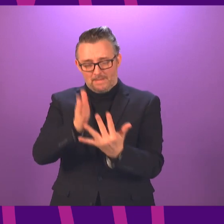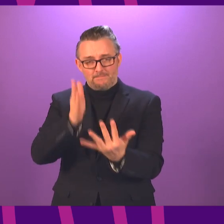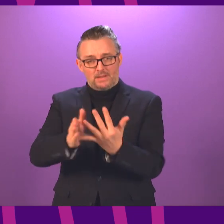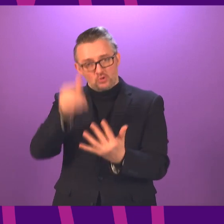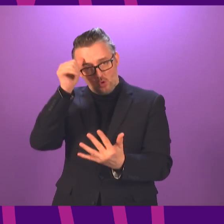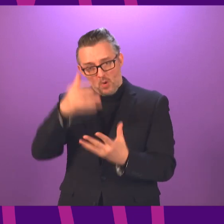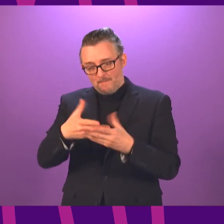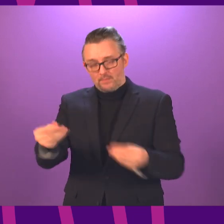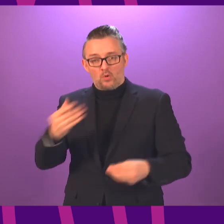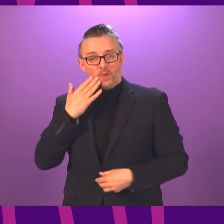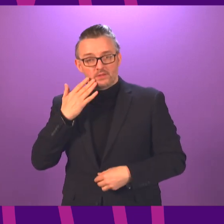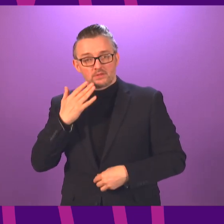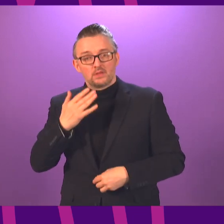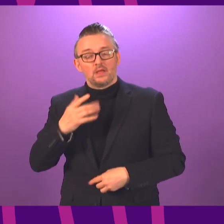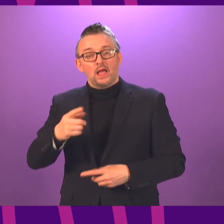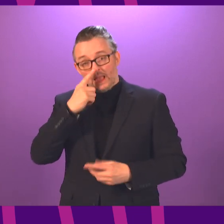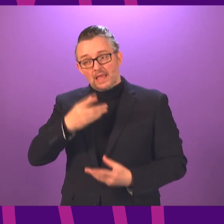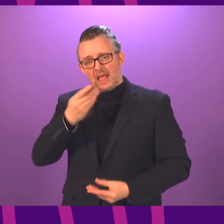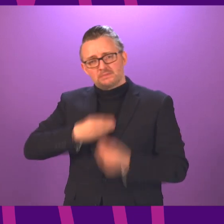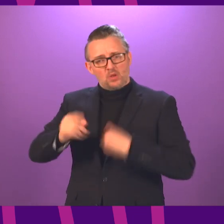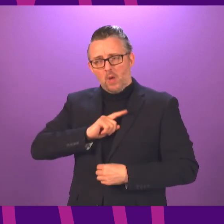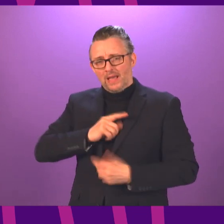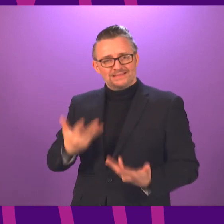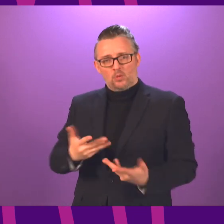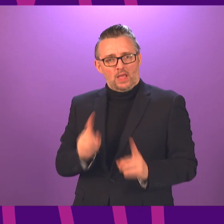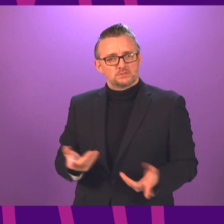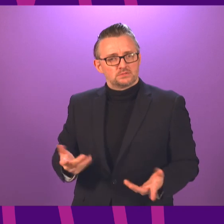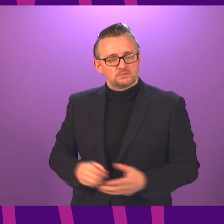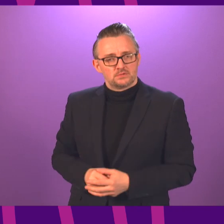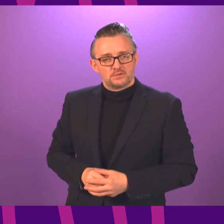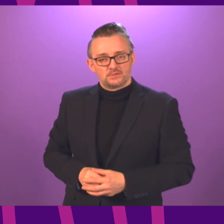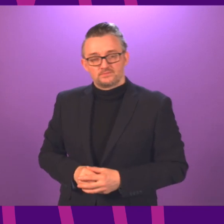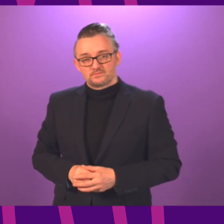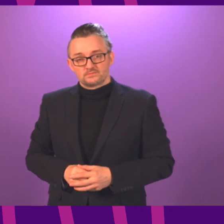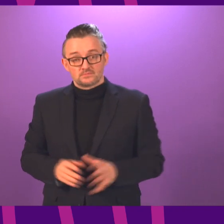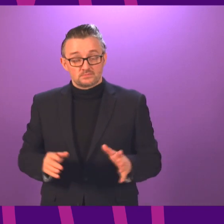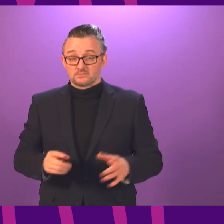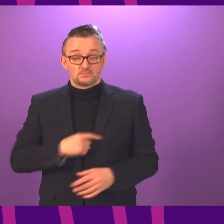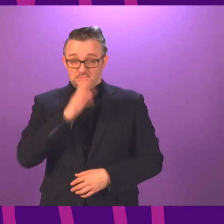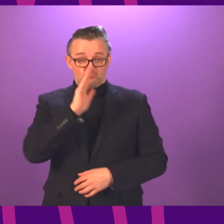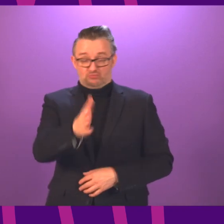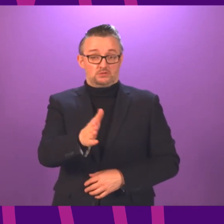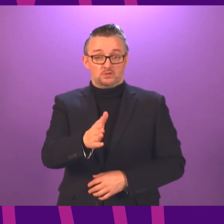say why she is unable to do that right now? The First Minister: I will be blunt. Anybody who stands here right